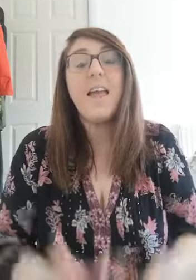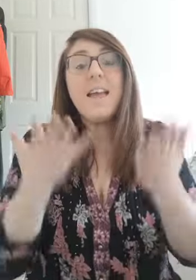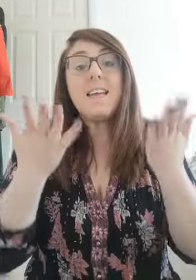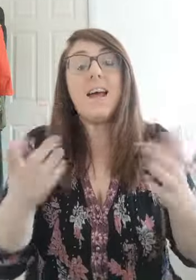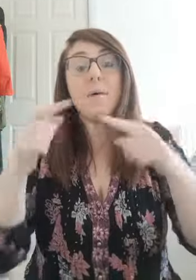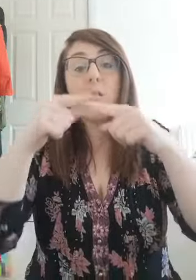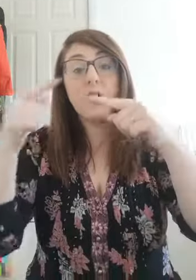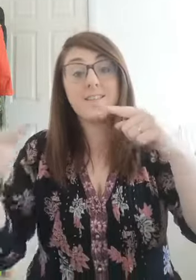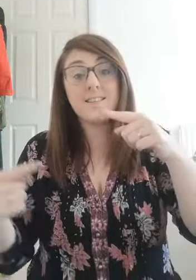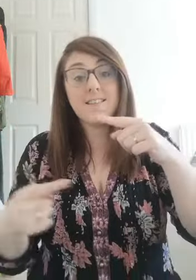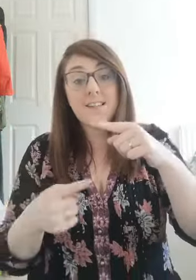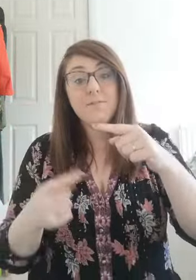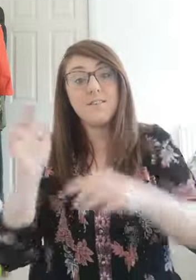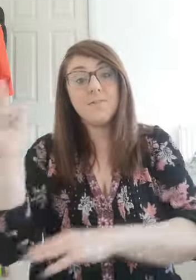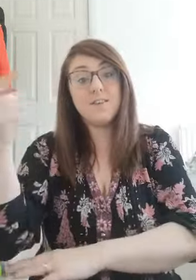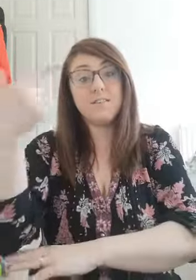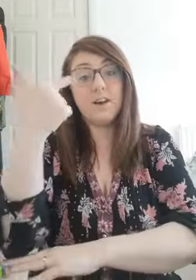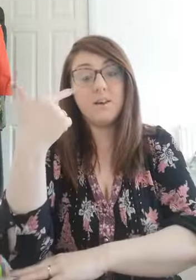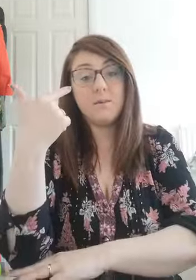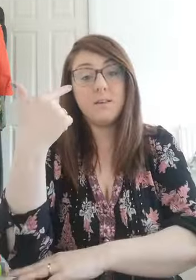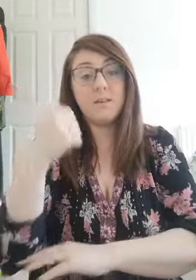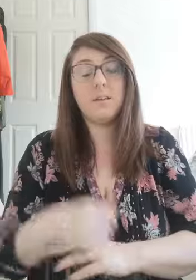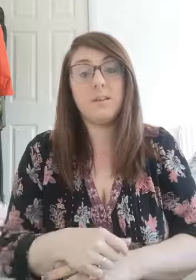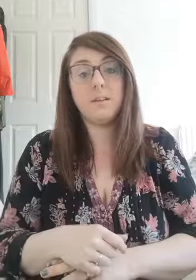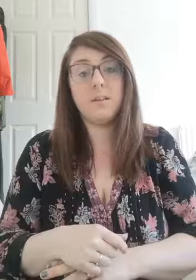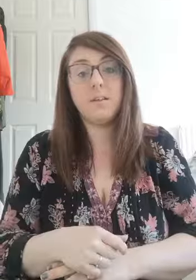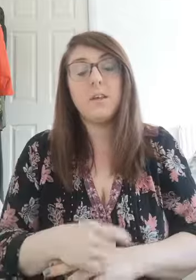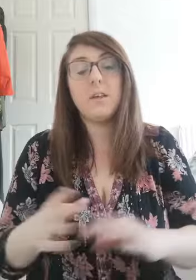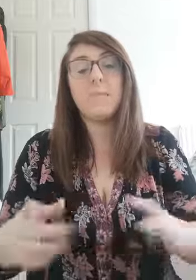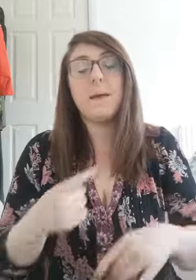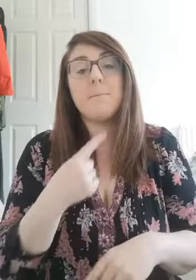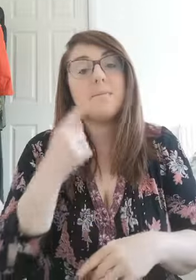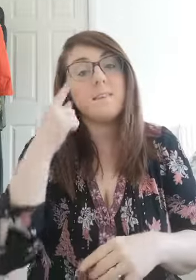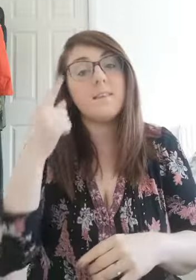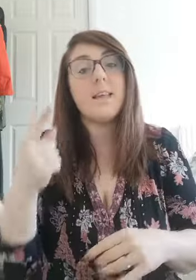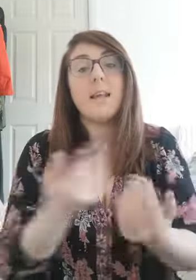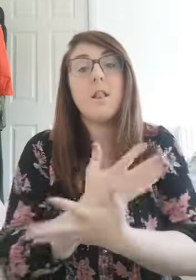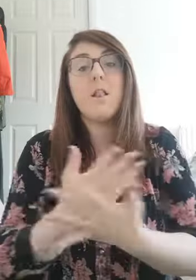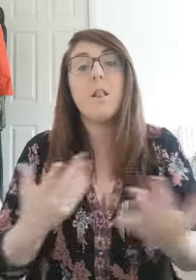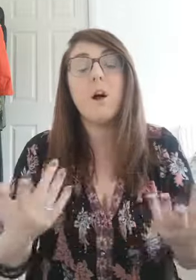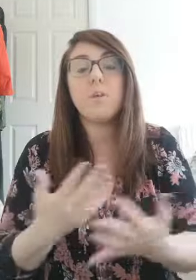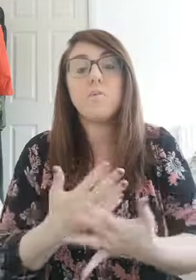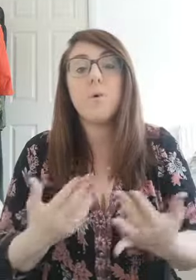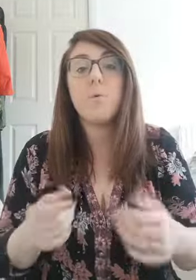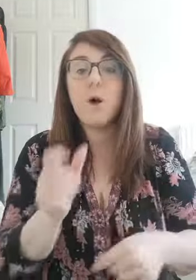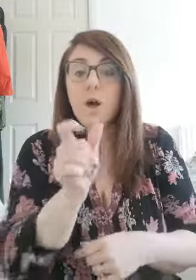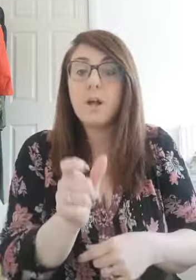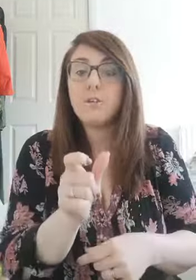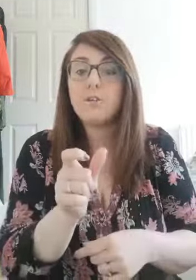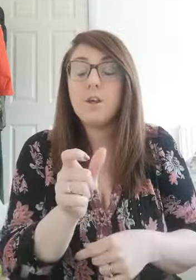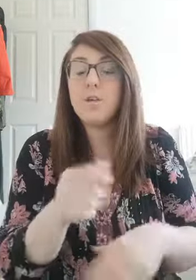Now underneath this video you will be able to see lots more words